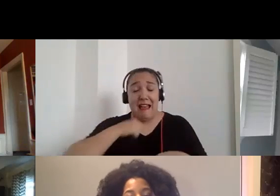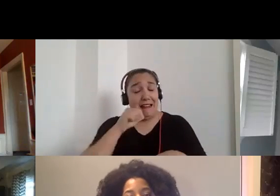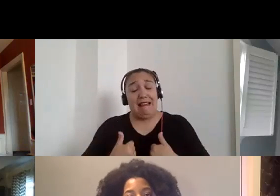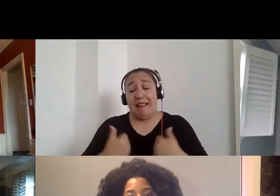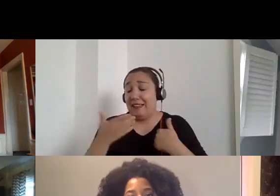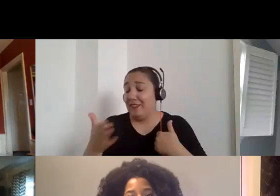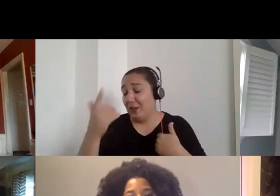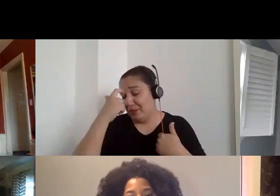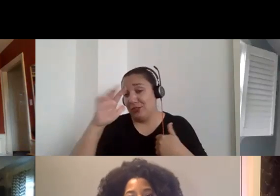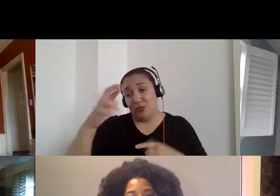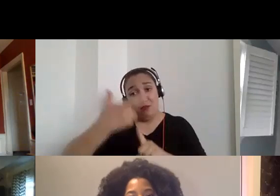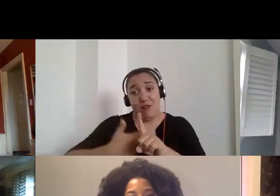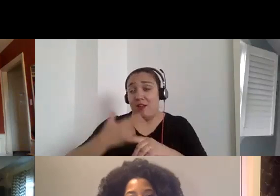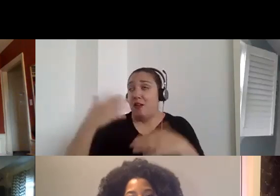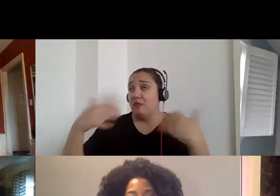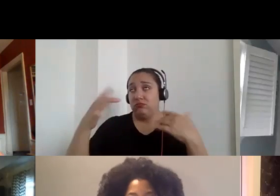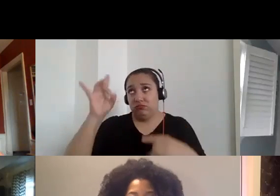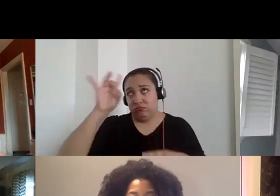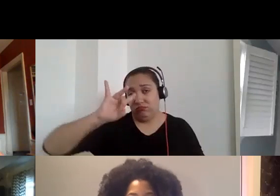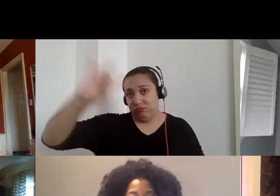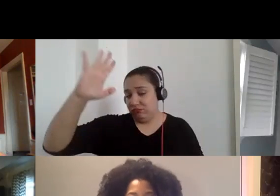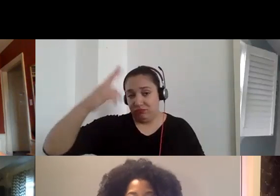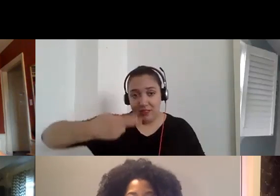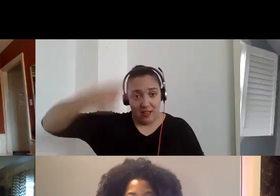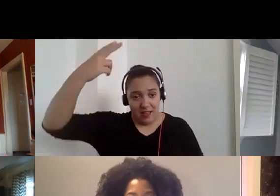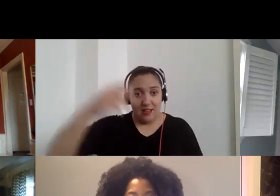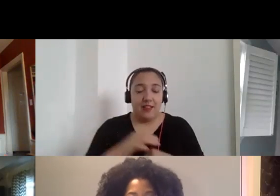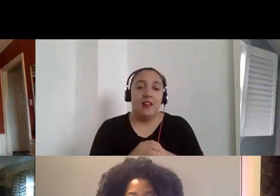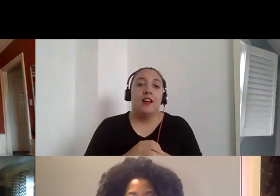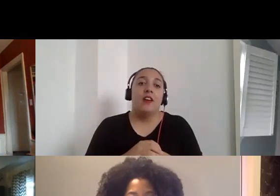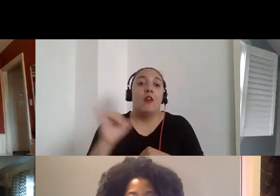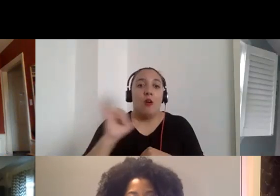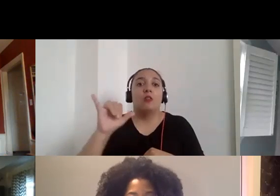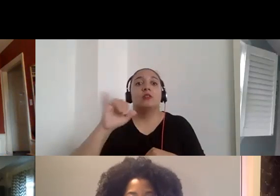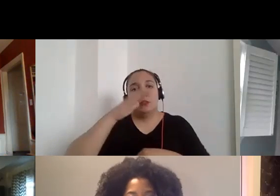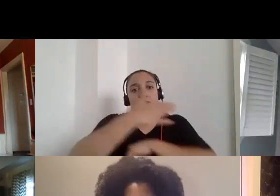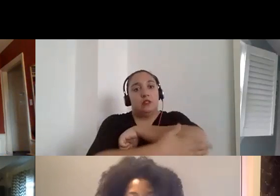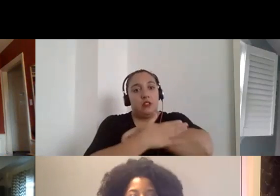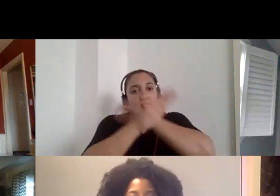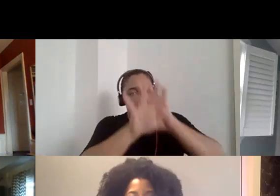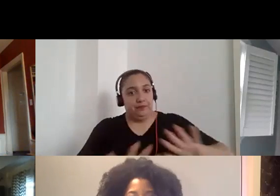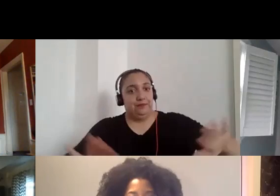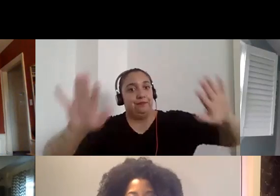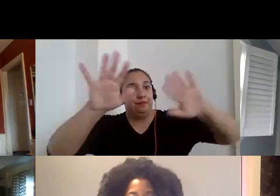Listen, listen -- >> And also traveling a lot around the country doing my jazz work.